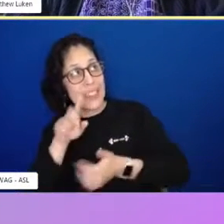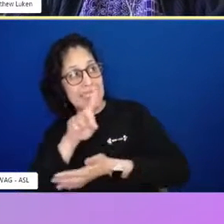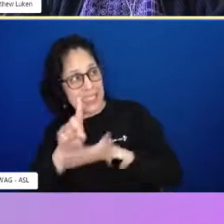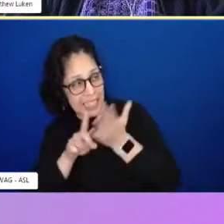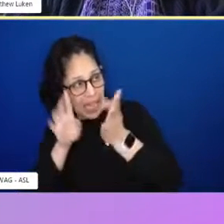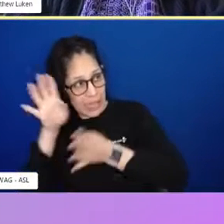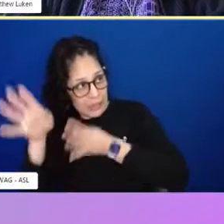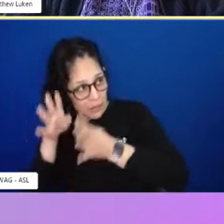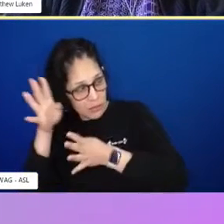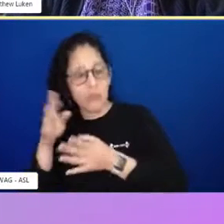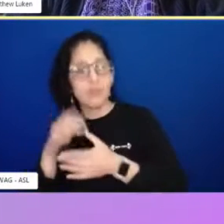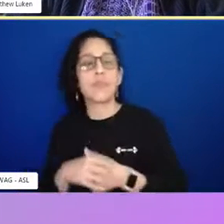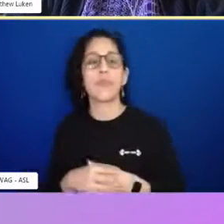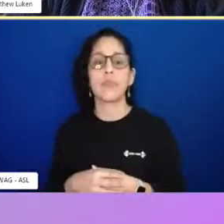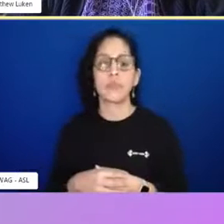phase and into development. Showed that you worked through